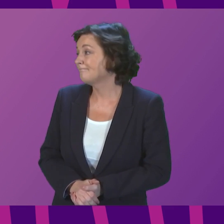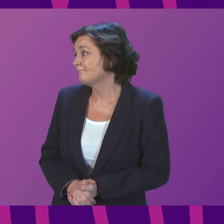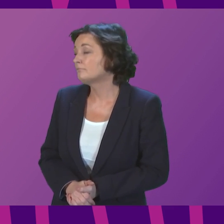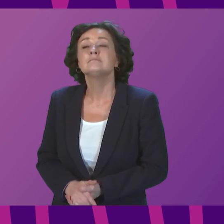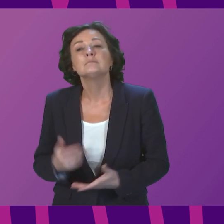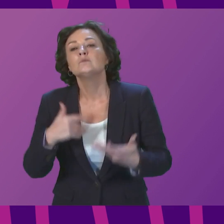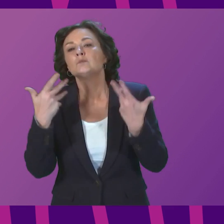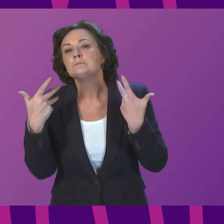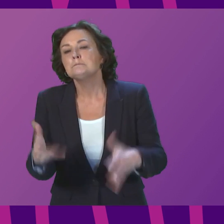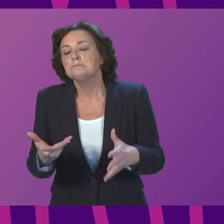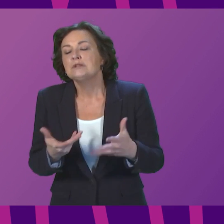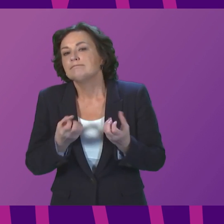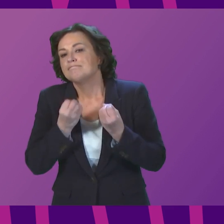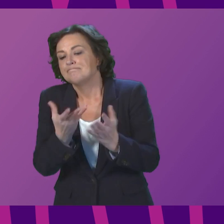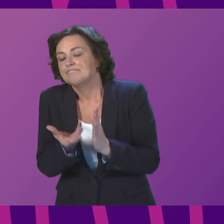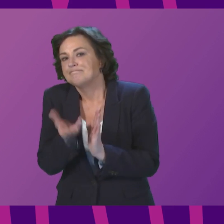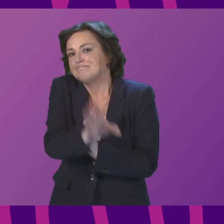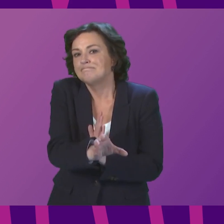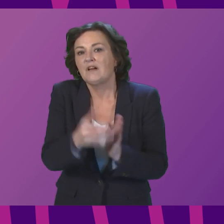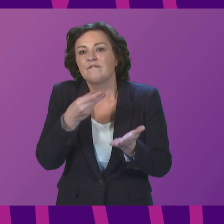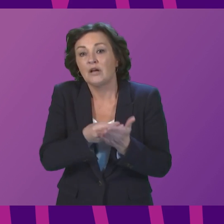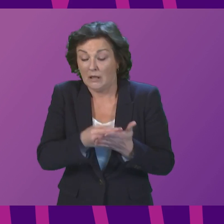We are also in discussion with Care and Repair about what further support can be provided.